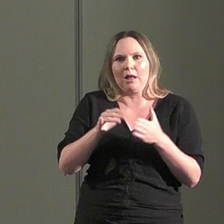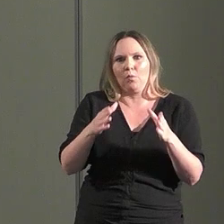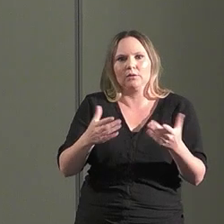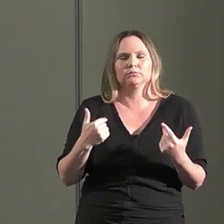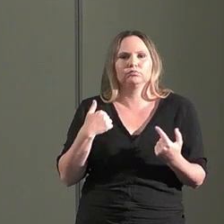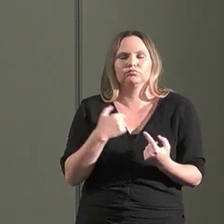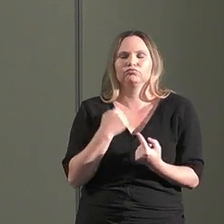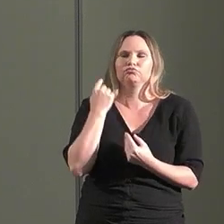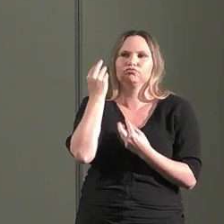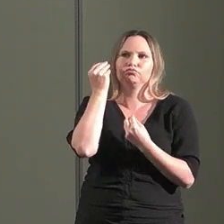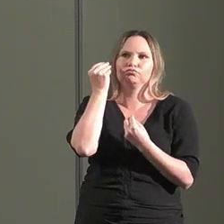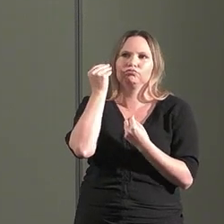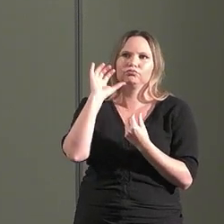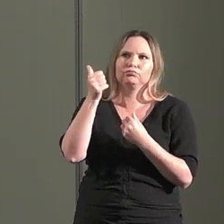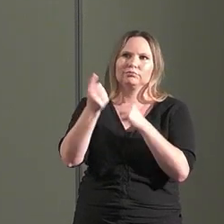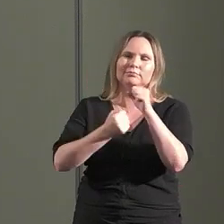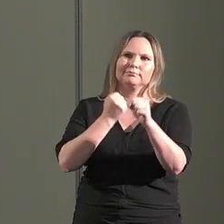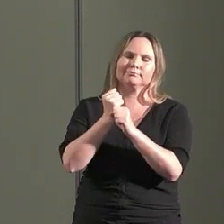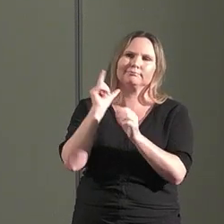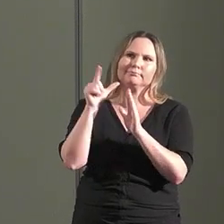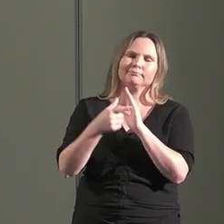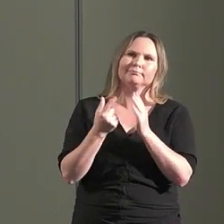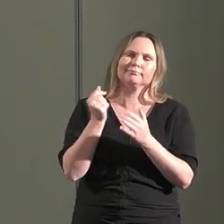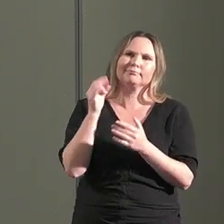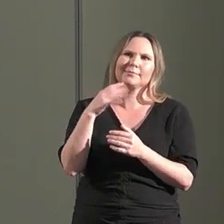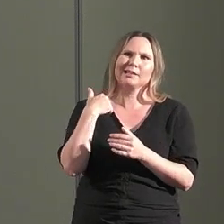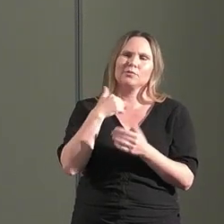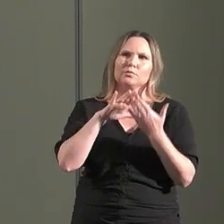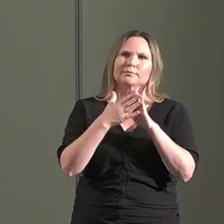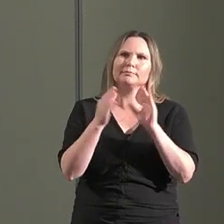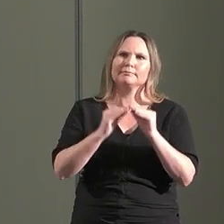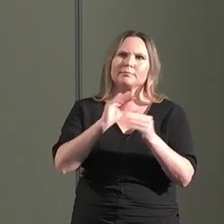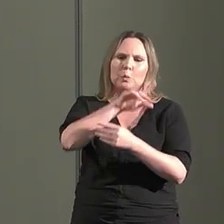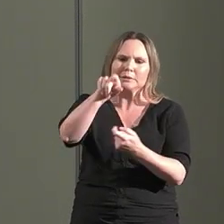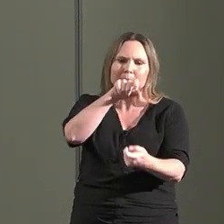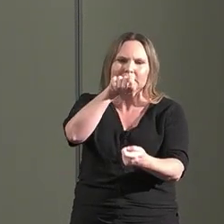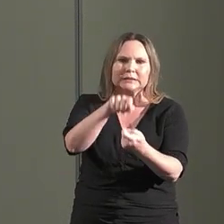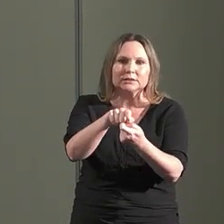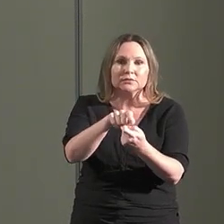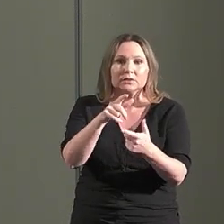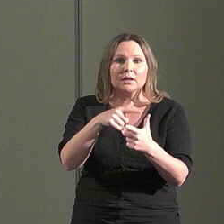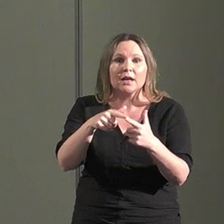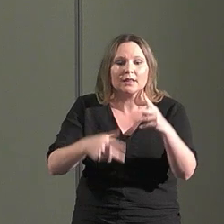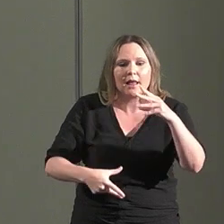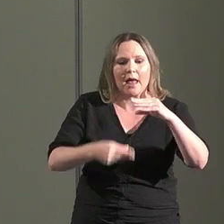The ten years that followed we could be specific and include the name of the institutions and